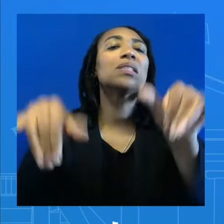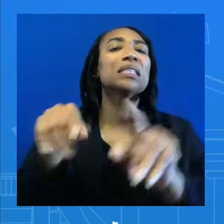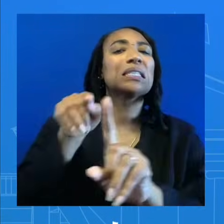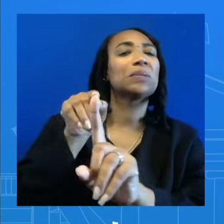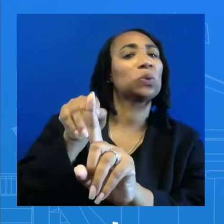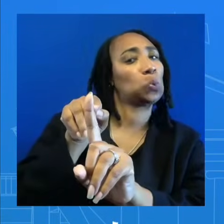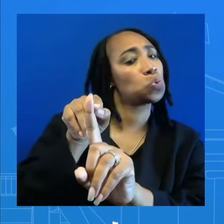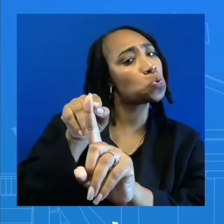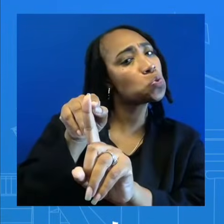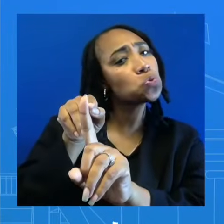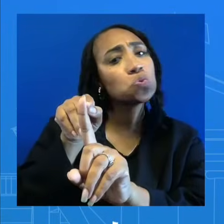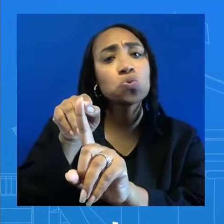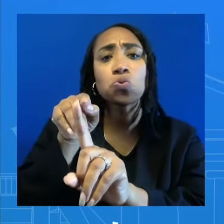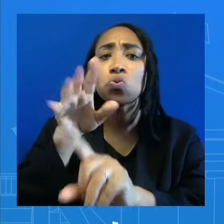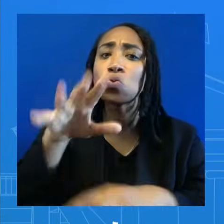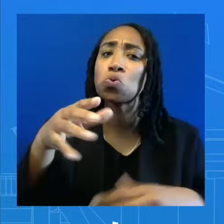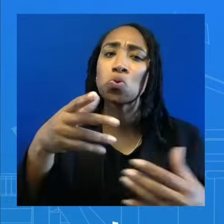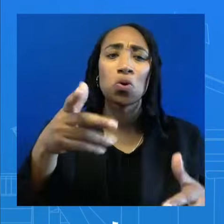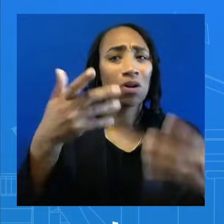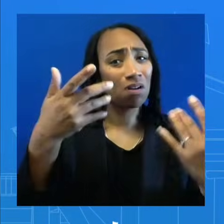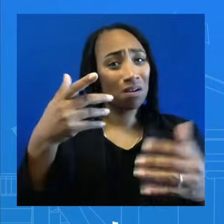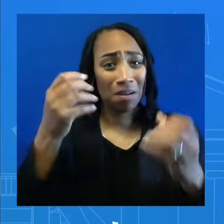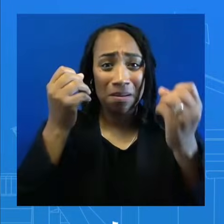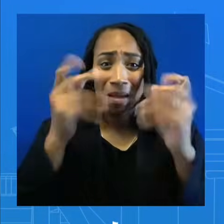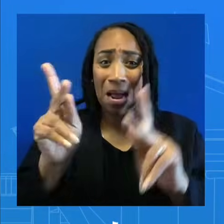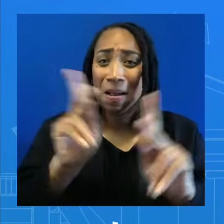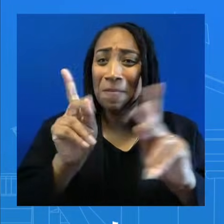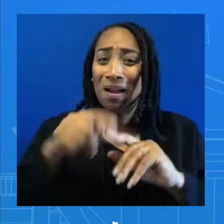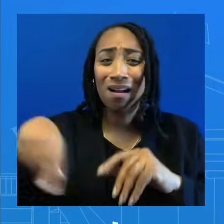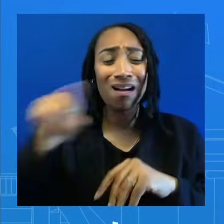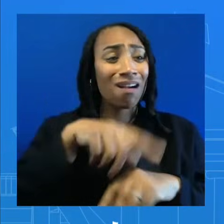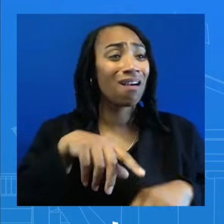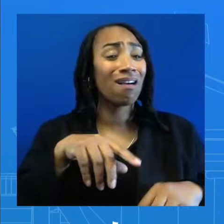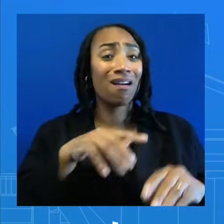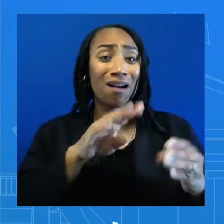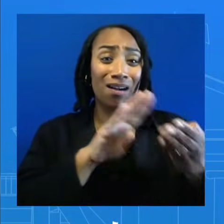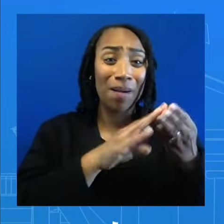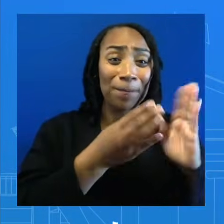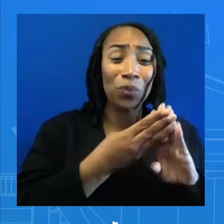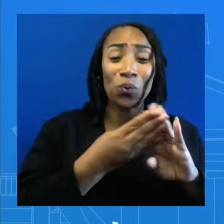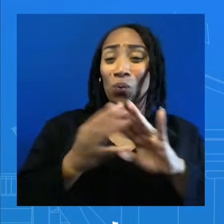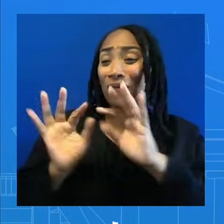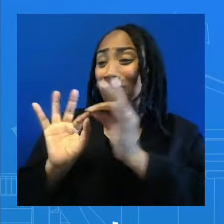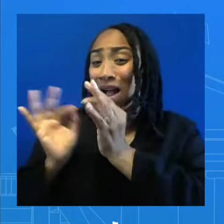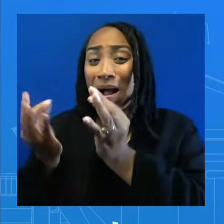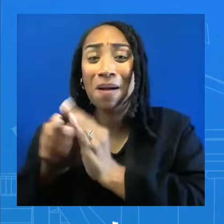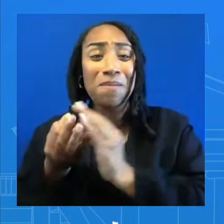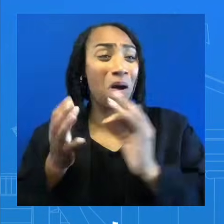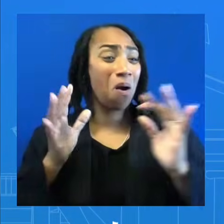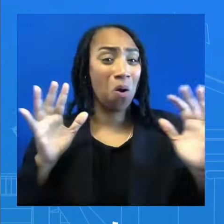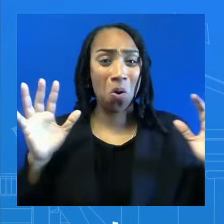back into their families, a second chance. I think that's a big deal, and I think that shows the president's commitment to this.